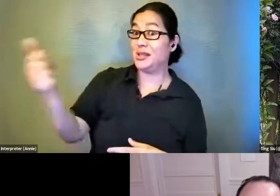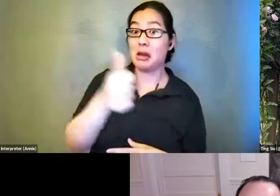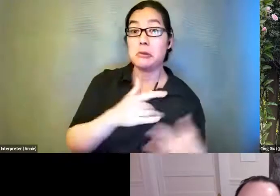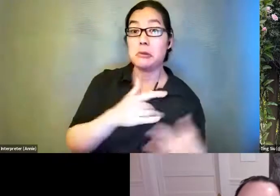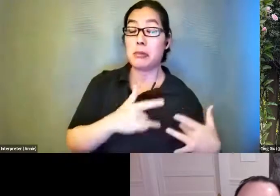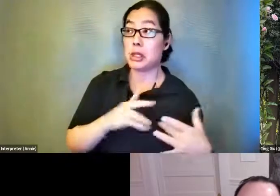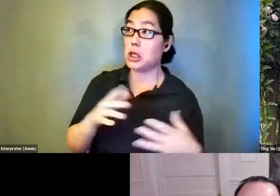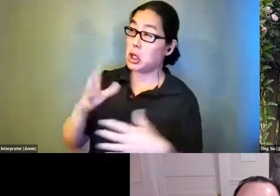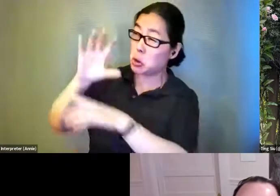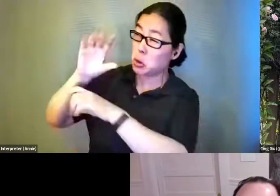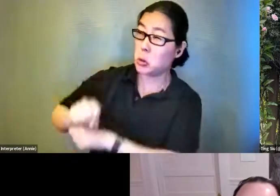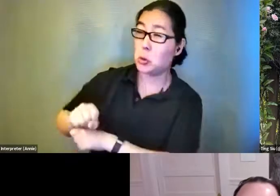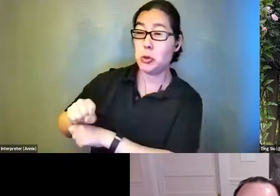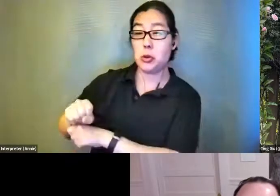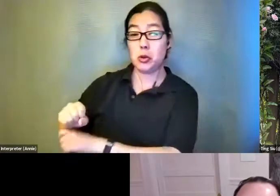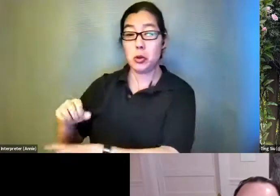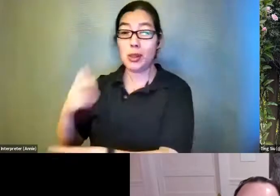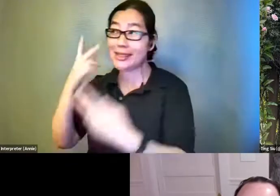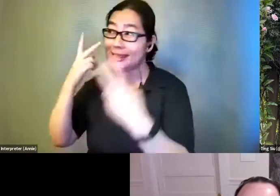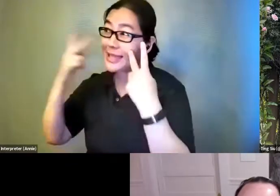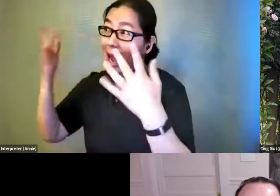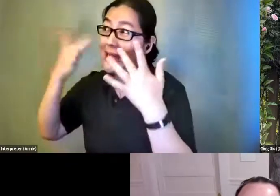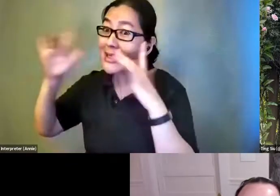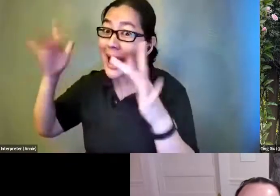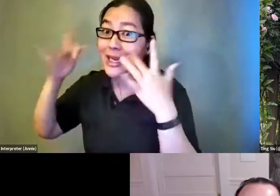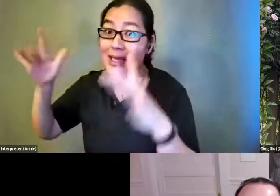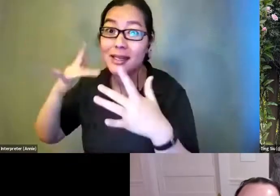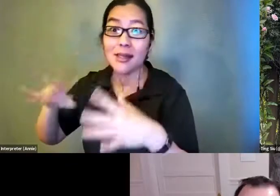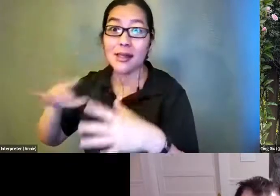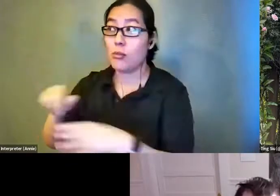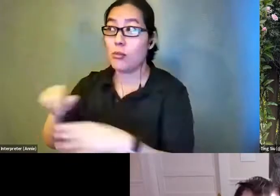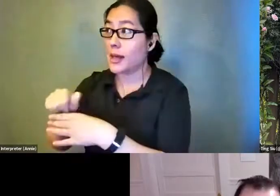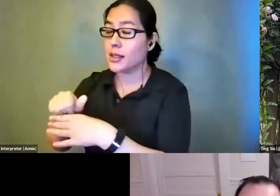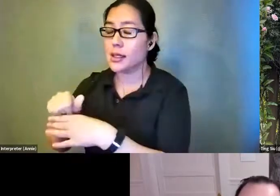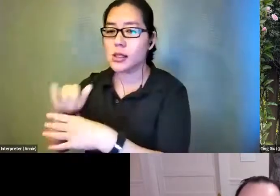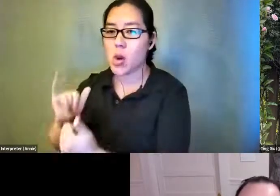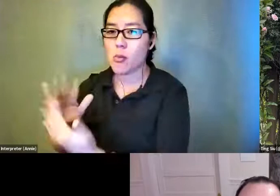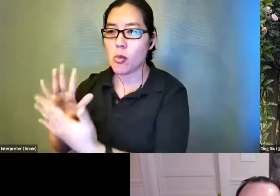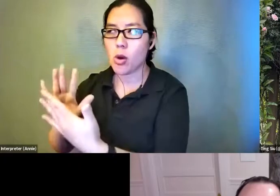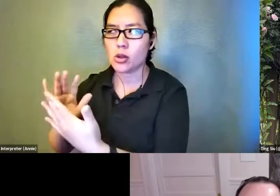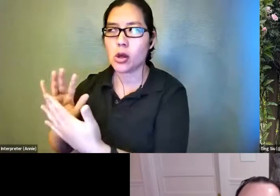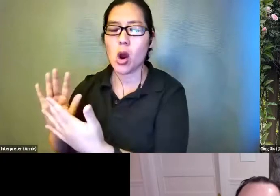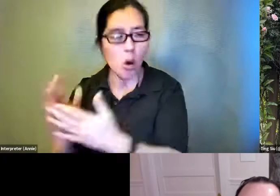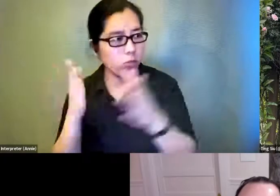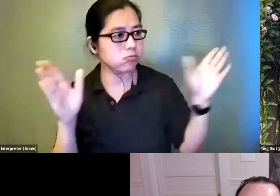blind participants, learning from the community learning how to be a good ally to disability communities an